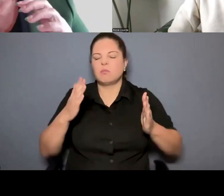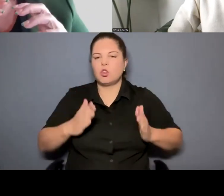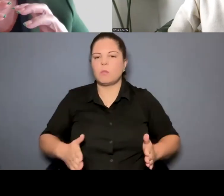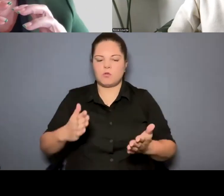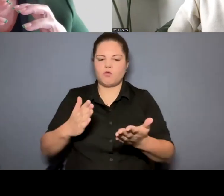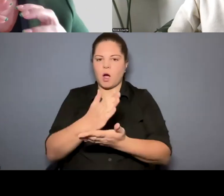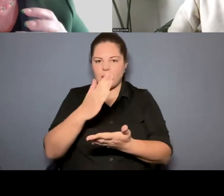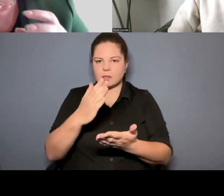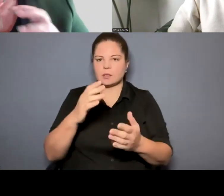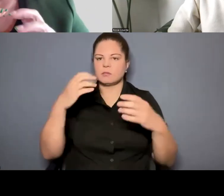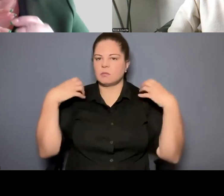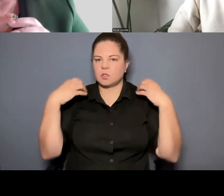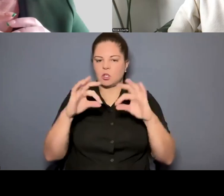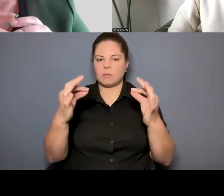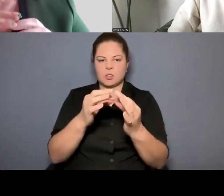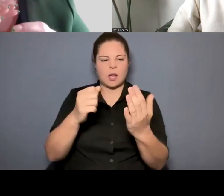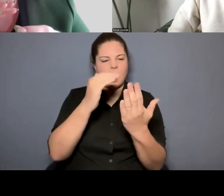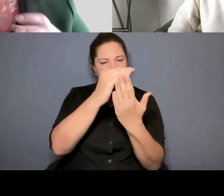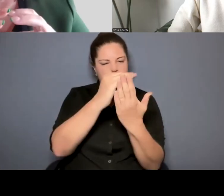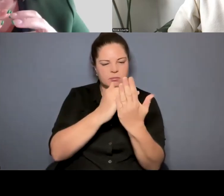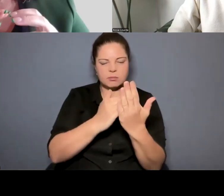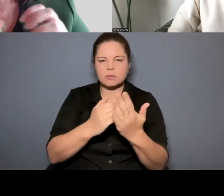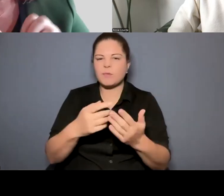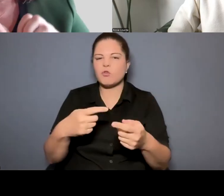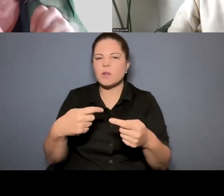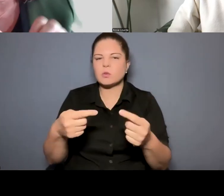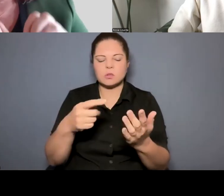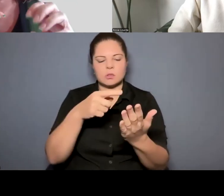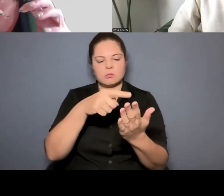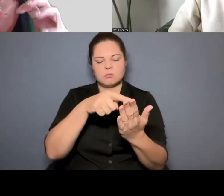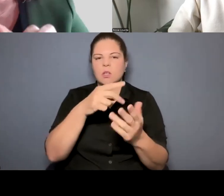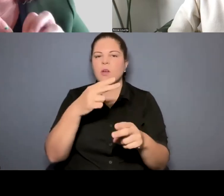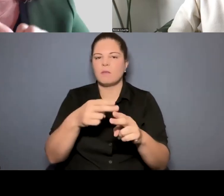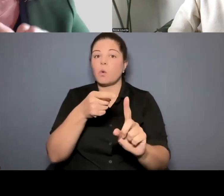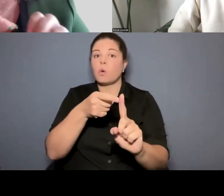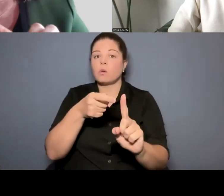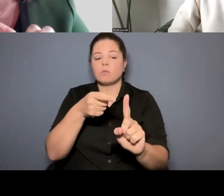And they have some specific resources for small business that give some examples of what you